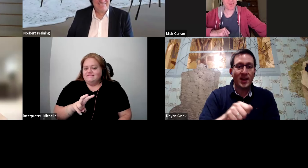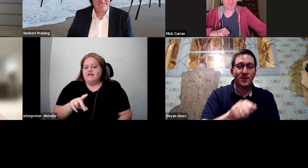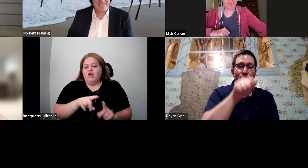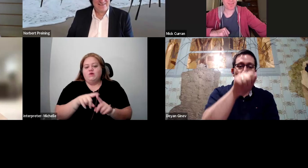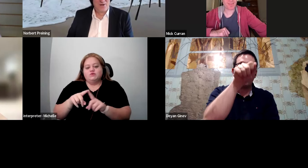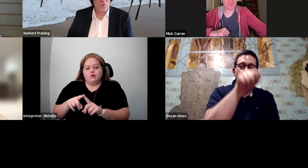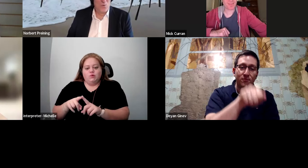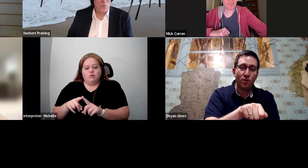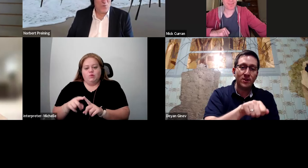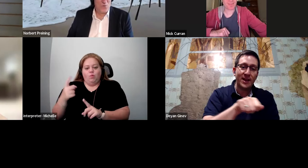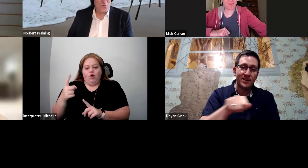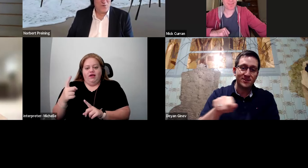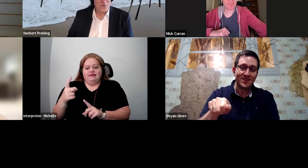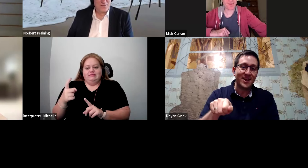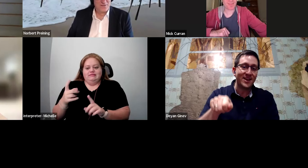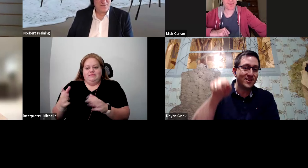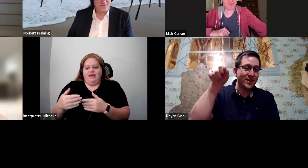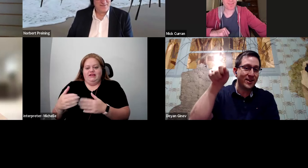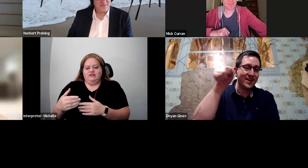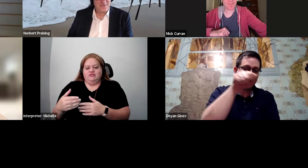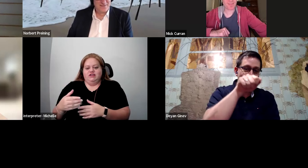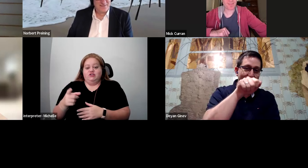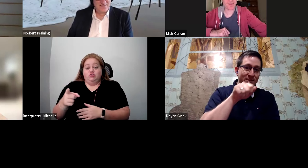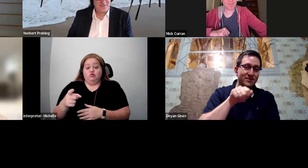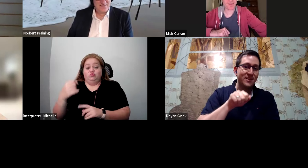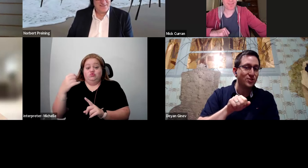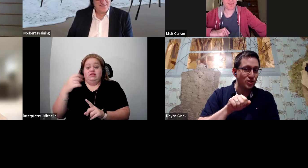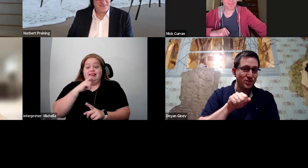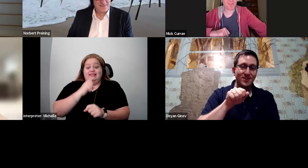and draw four lines at 90 degree angles that touch